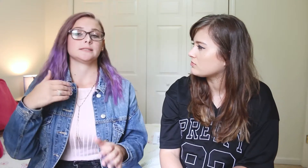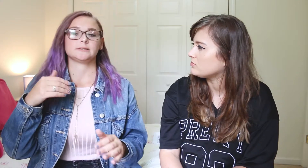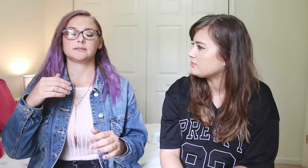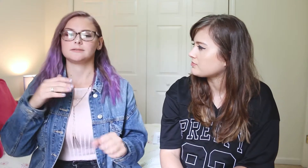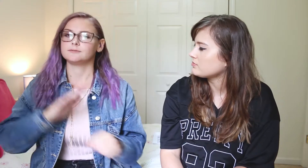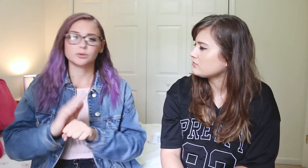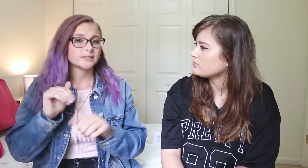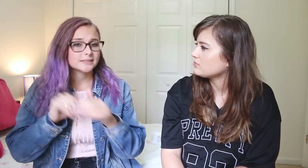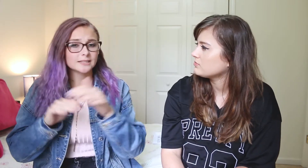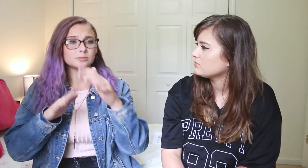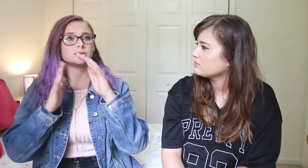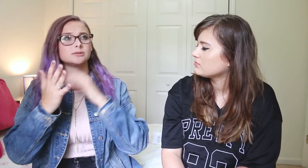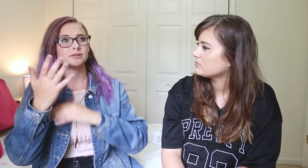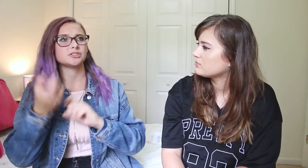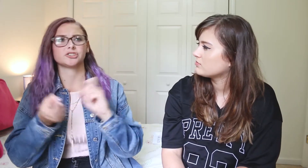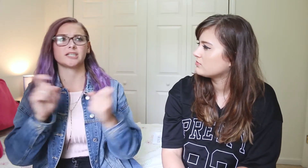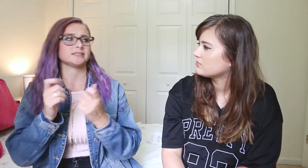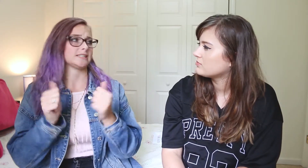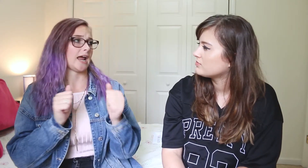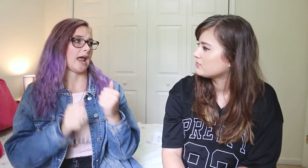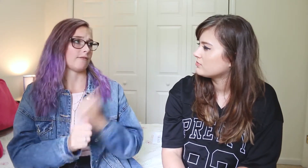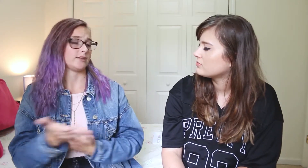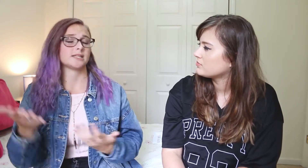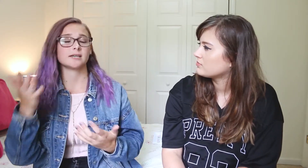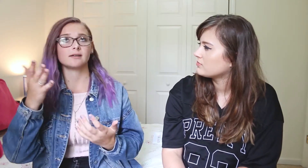Full accessibility changed everything.